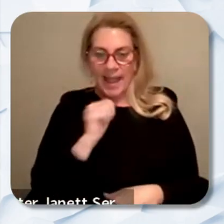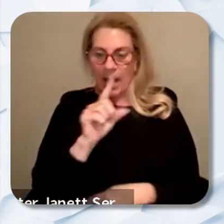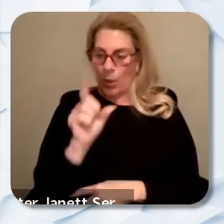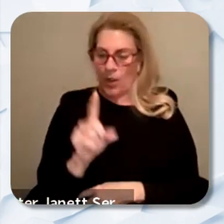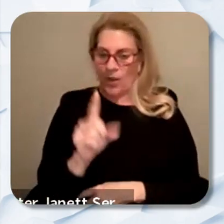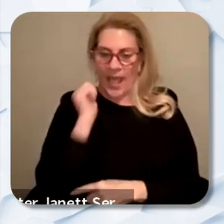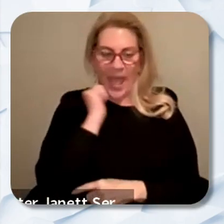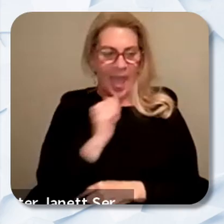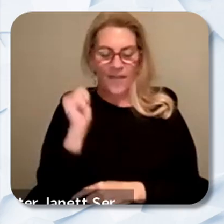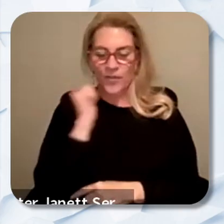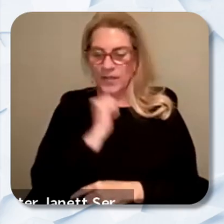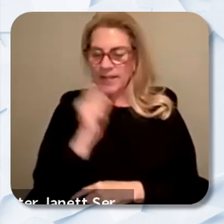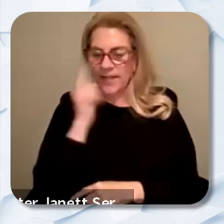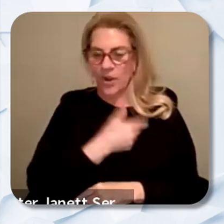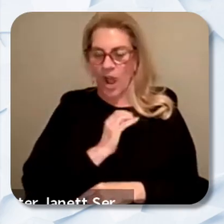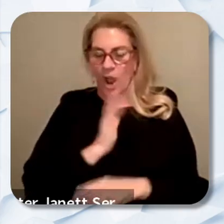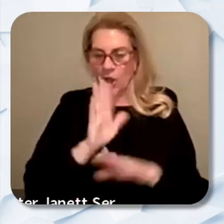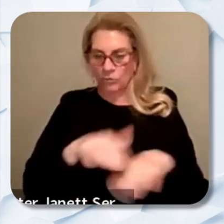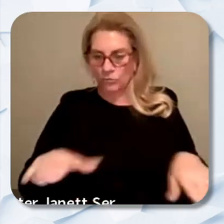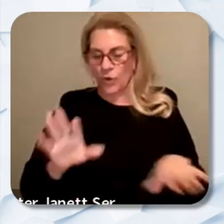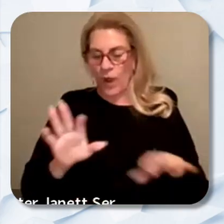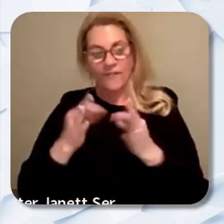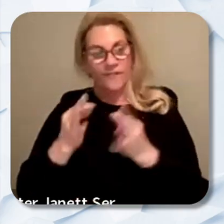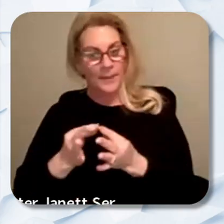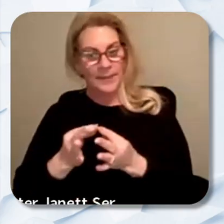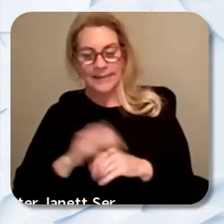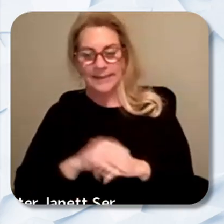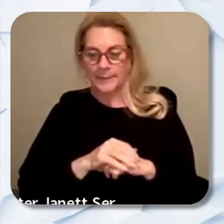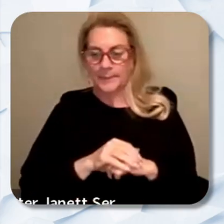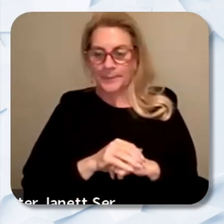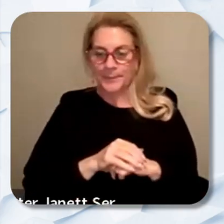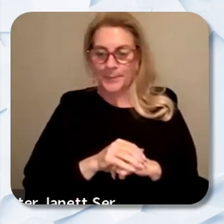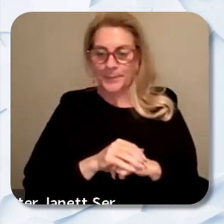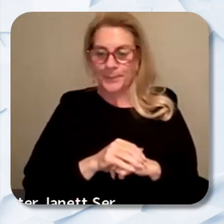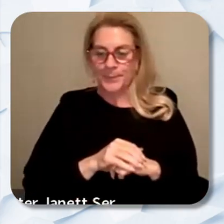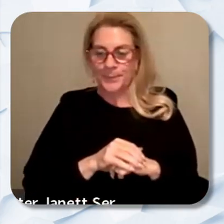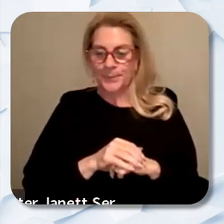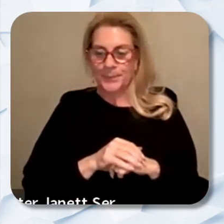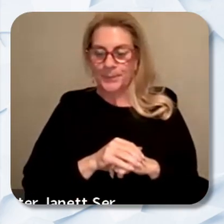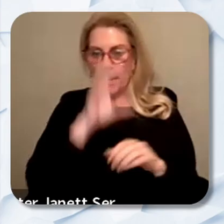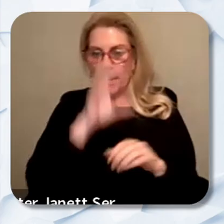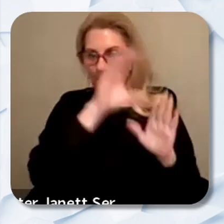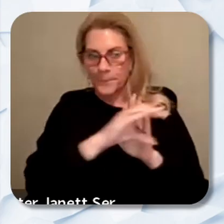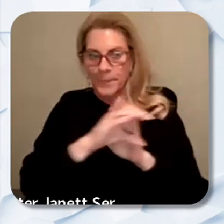day for our our kiddos and our and our families out there. Pictures on there in case parents